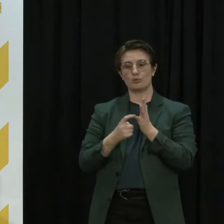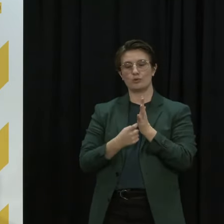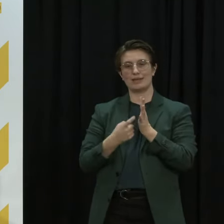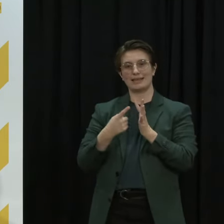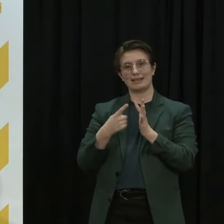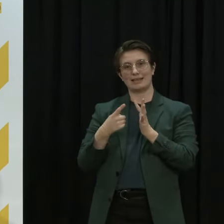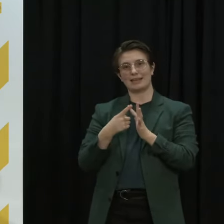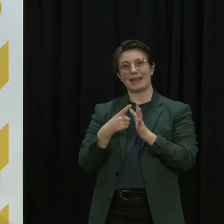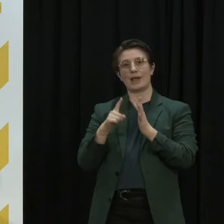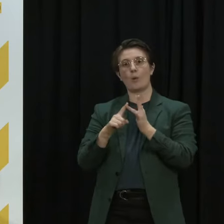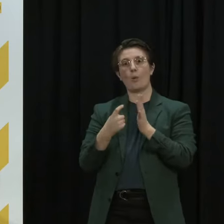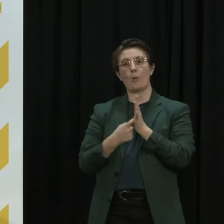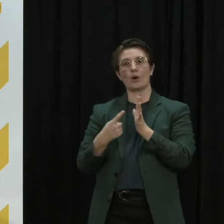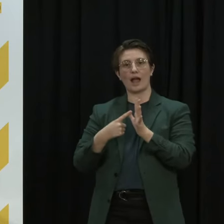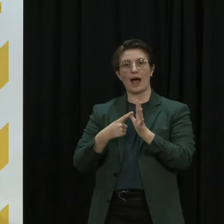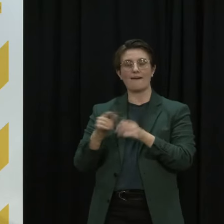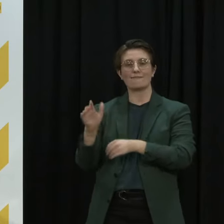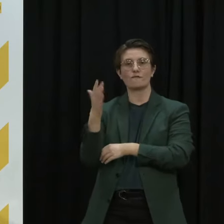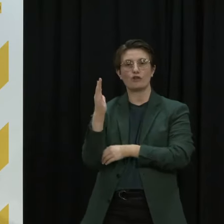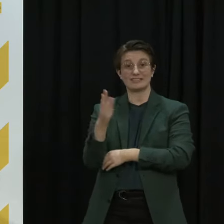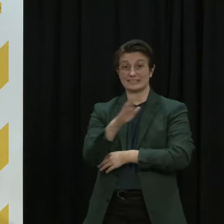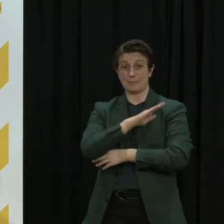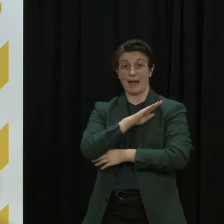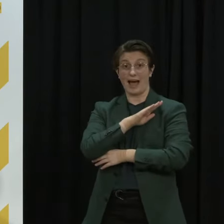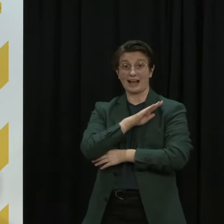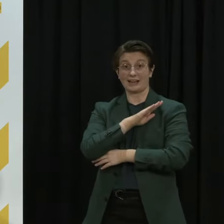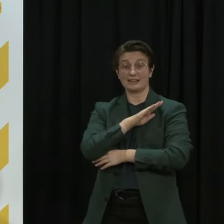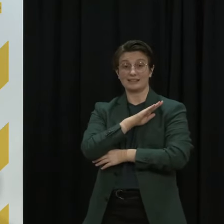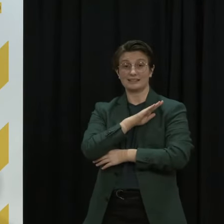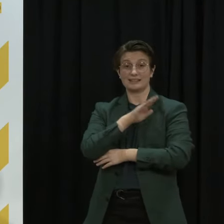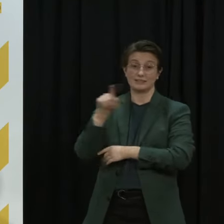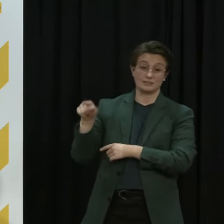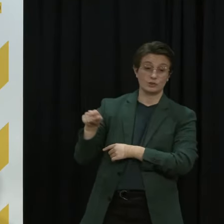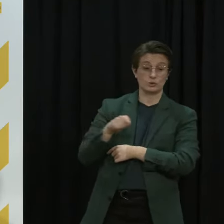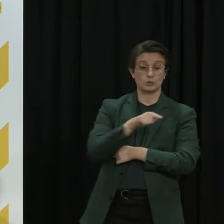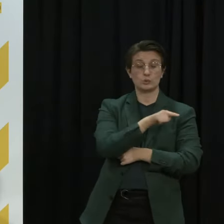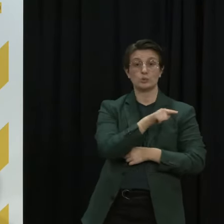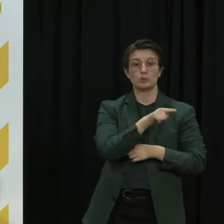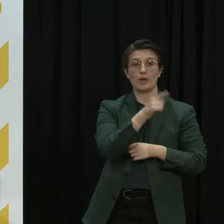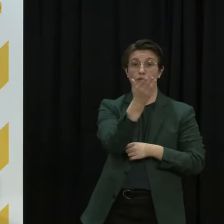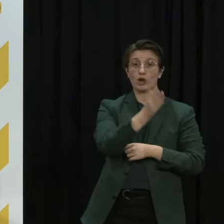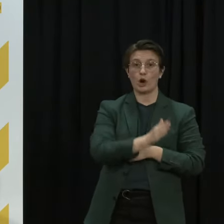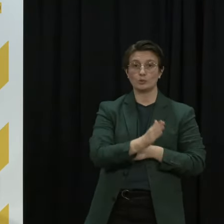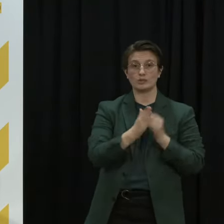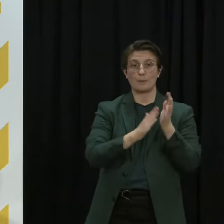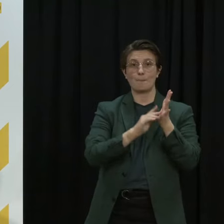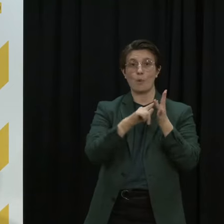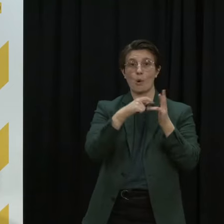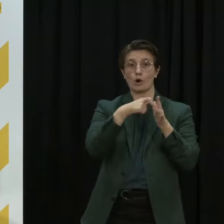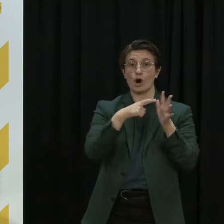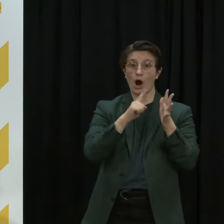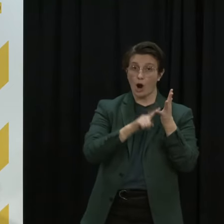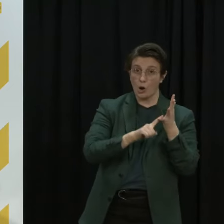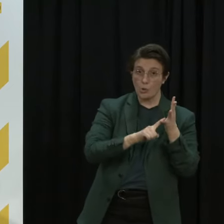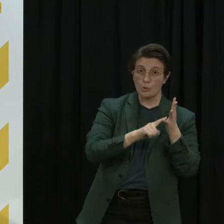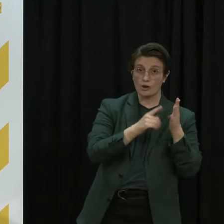That means that the boundary will follow the coast south to